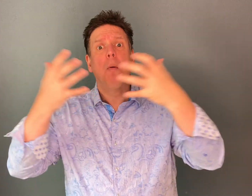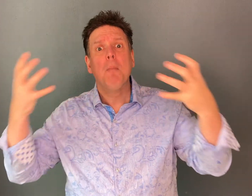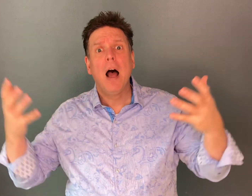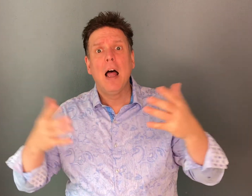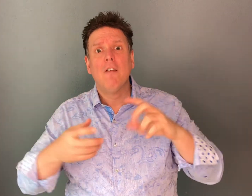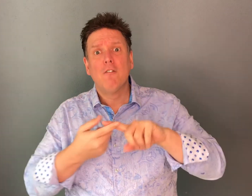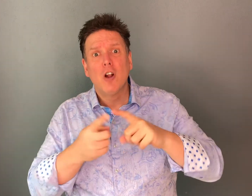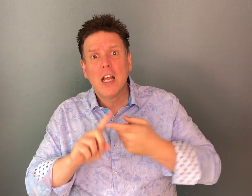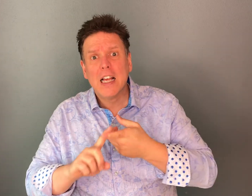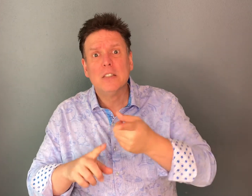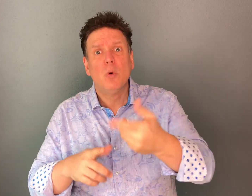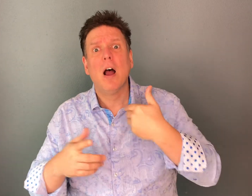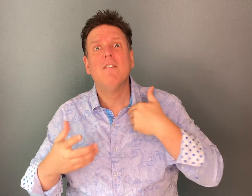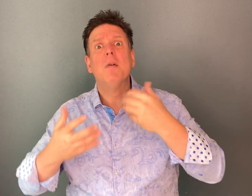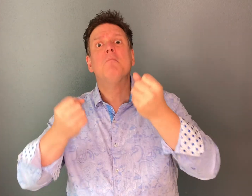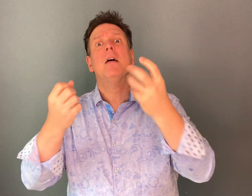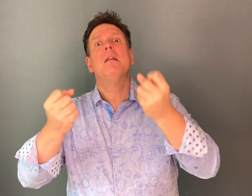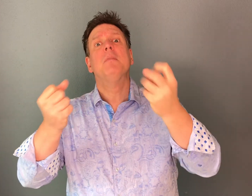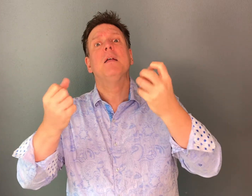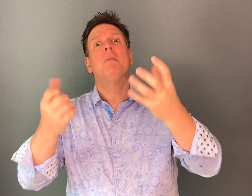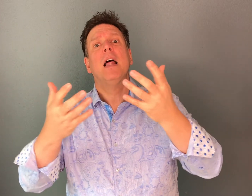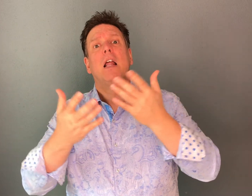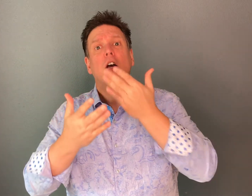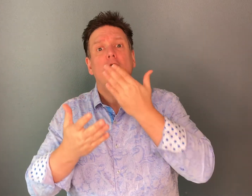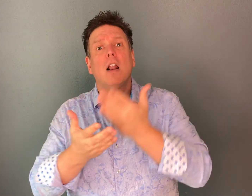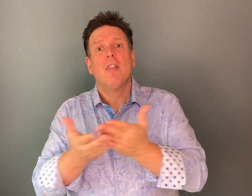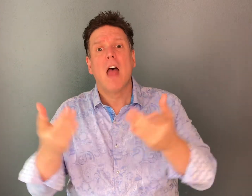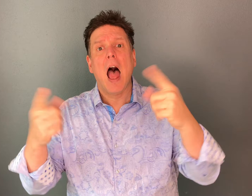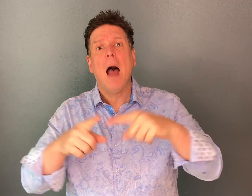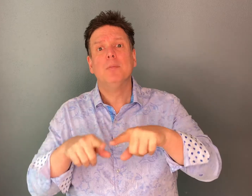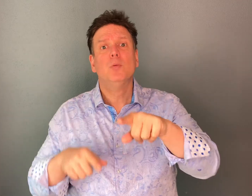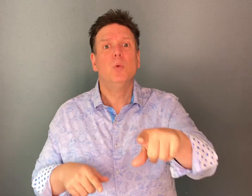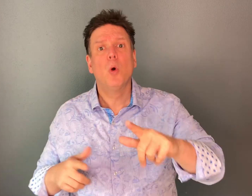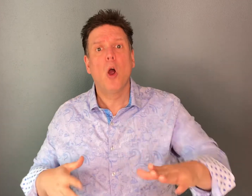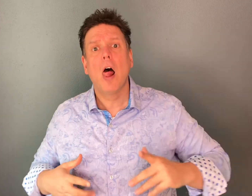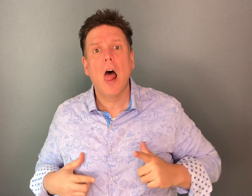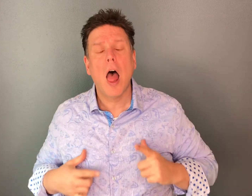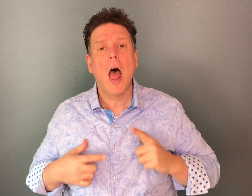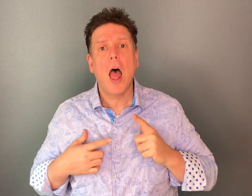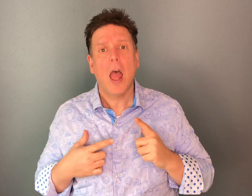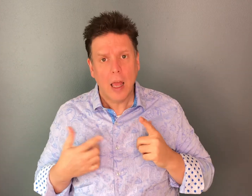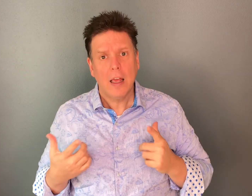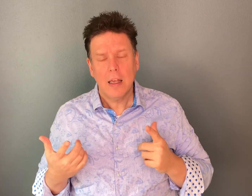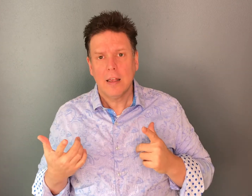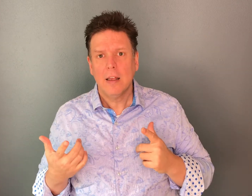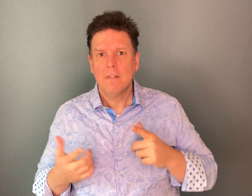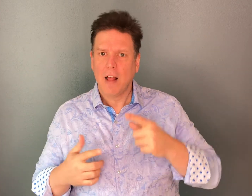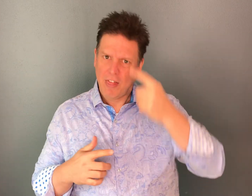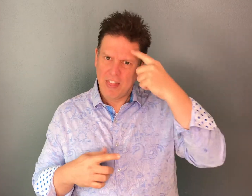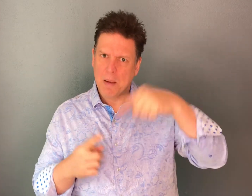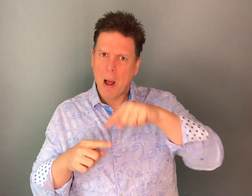have so many friends, and so many good things that happen to us in our lives.